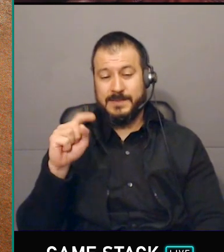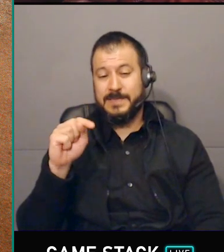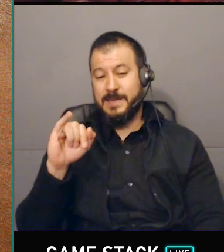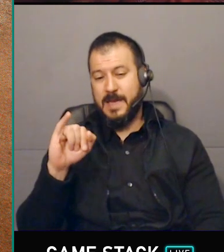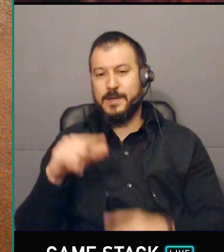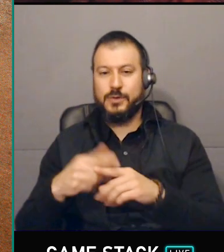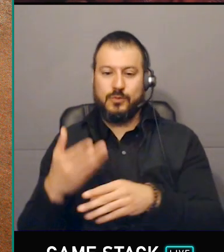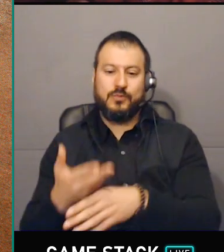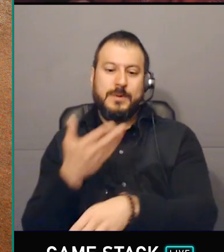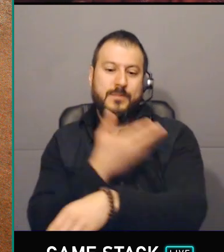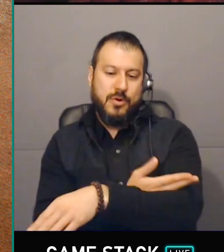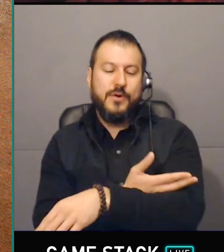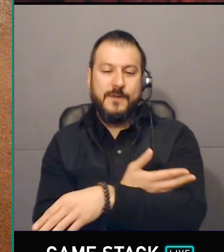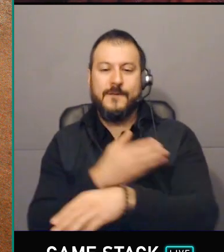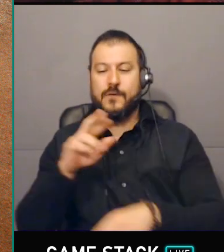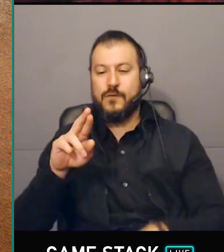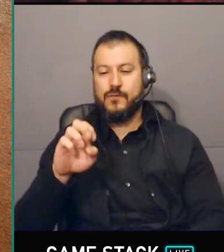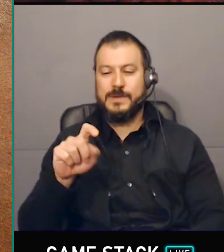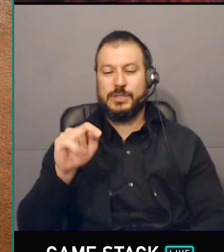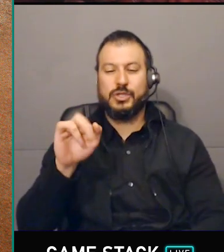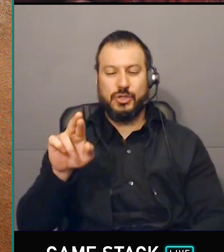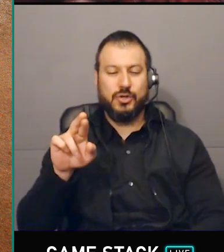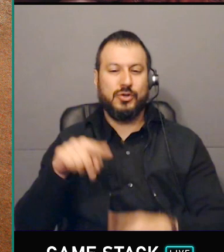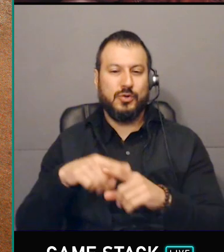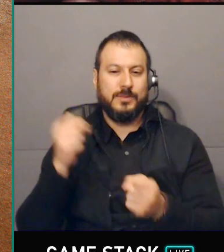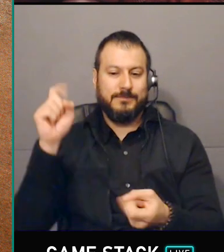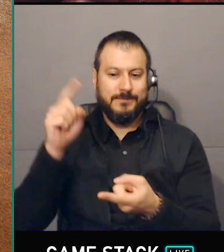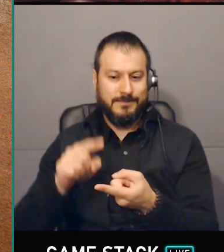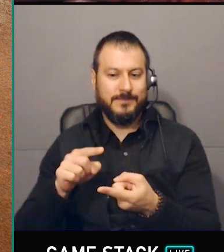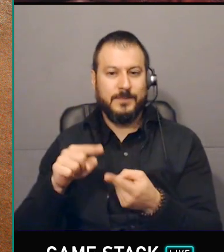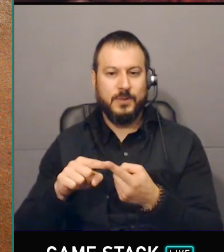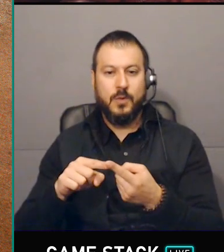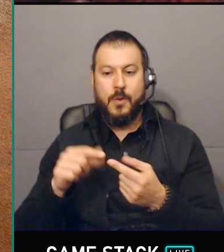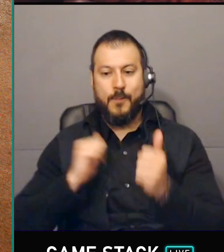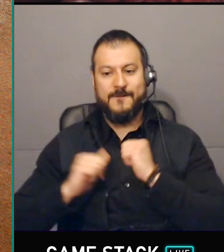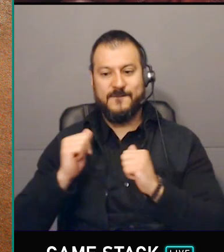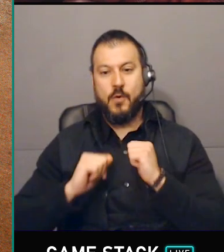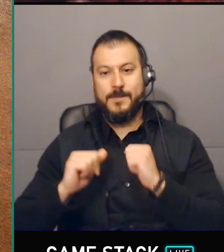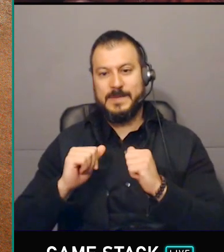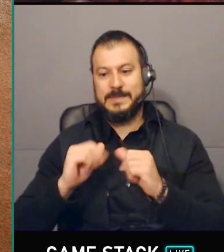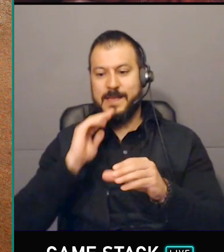so that we could get it down to a performance envelope that you could feasibly consider doing.